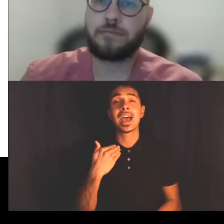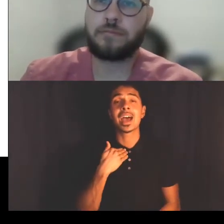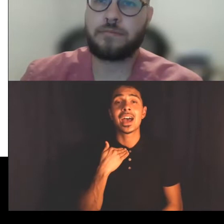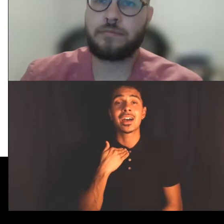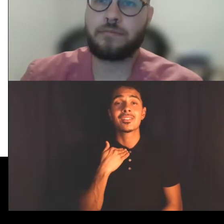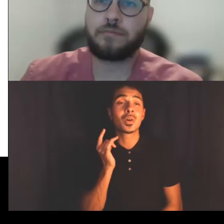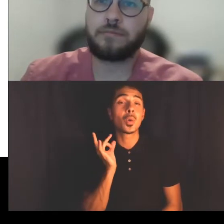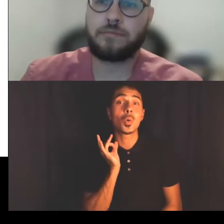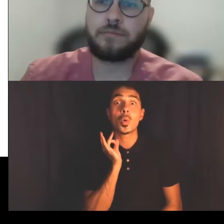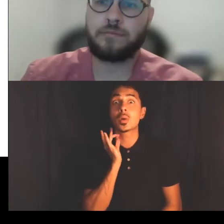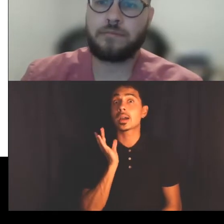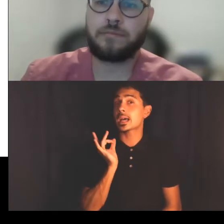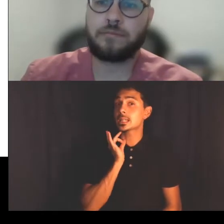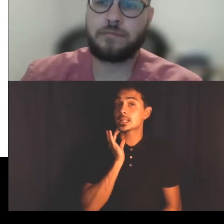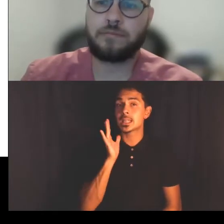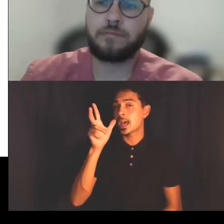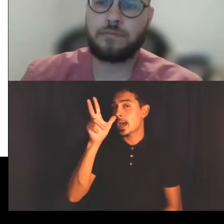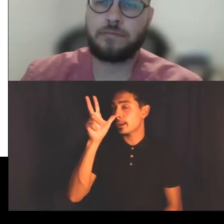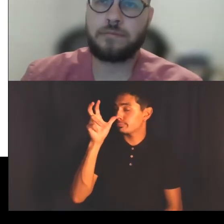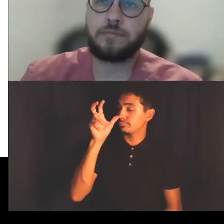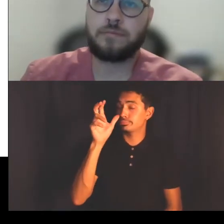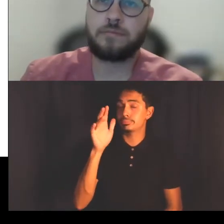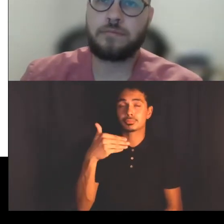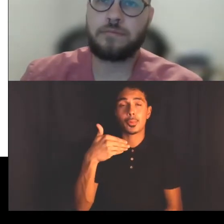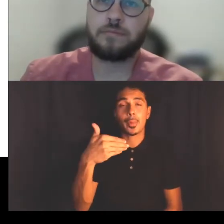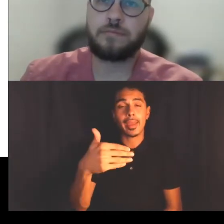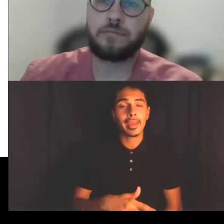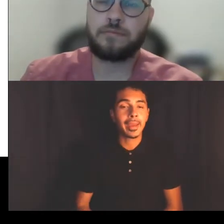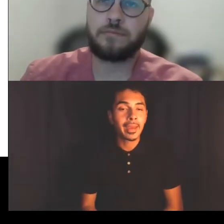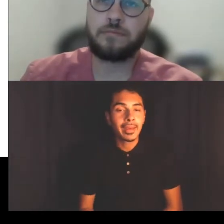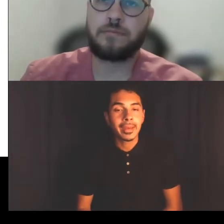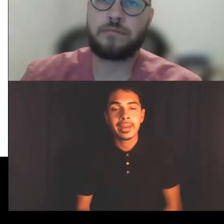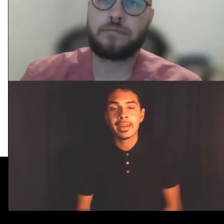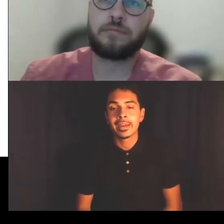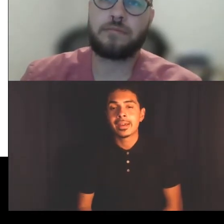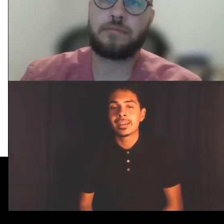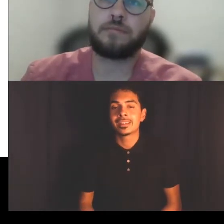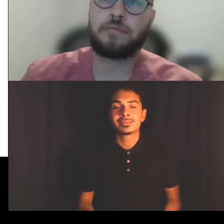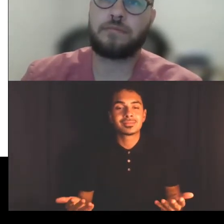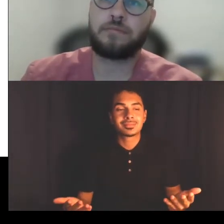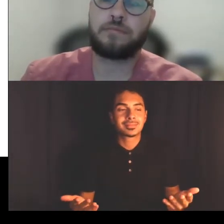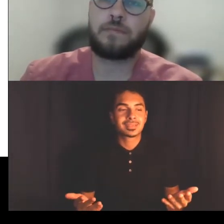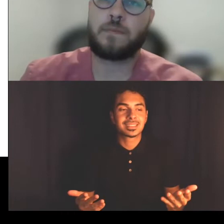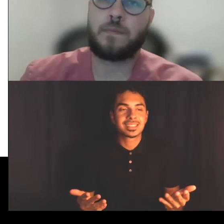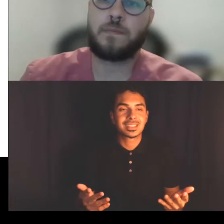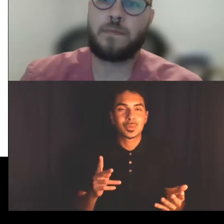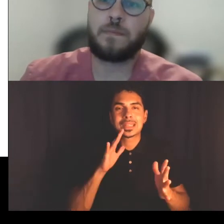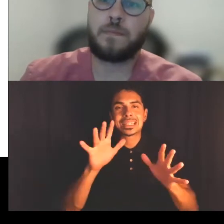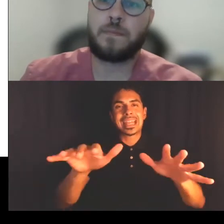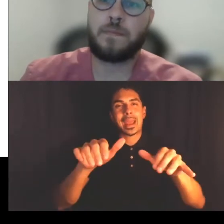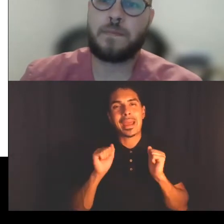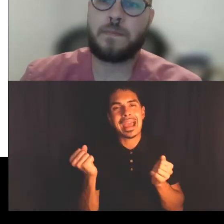Any kinds of things that you can practice your desires and autonomy, I highly encourage.